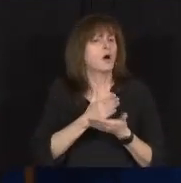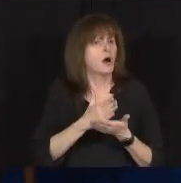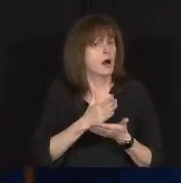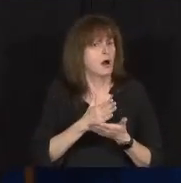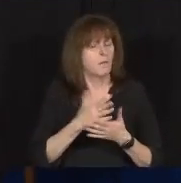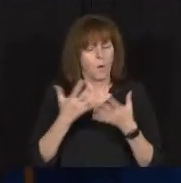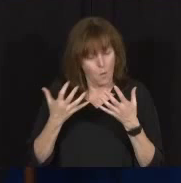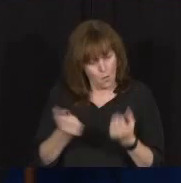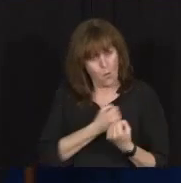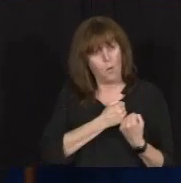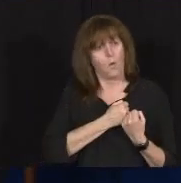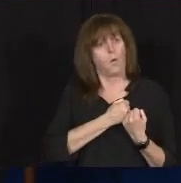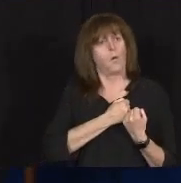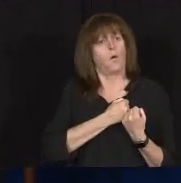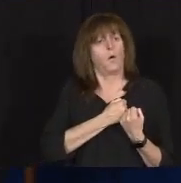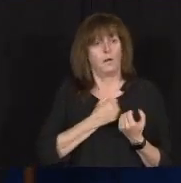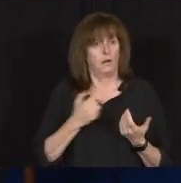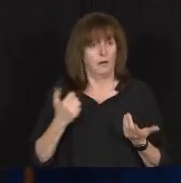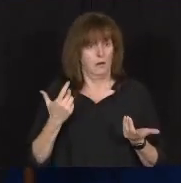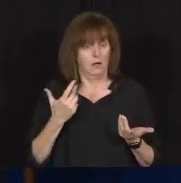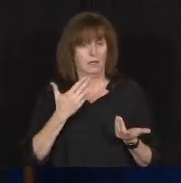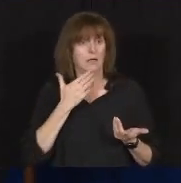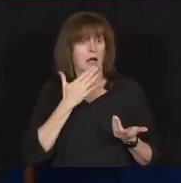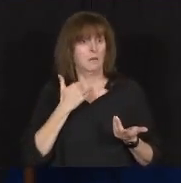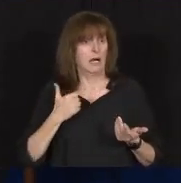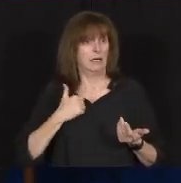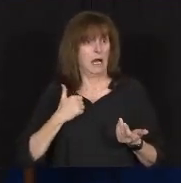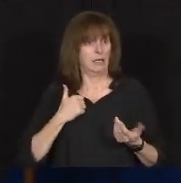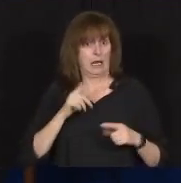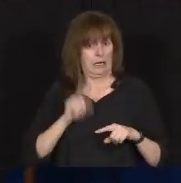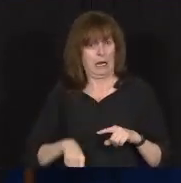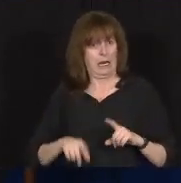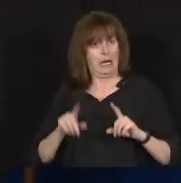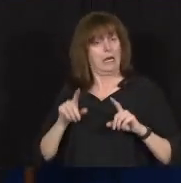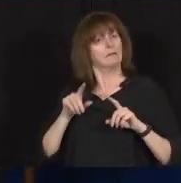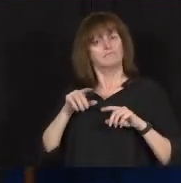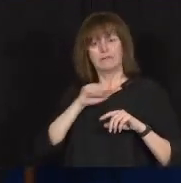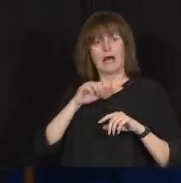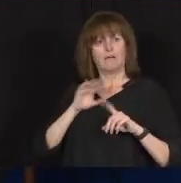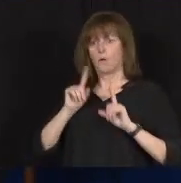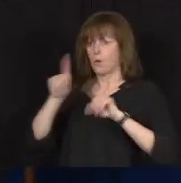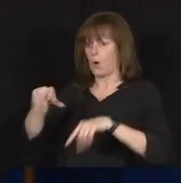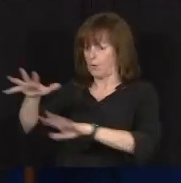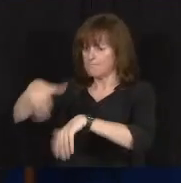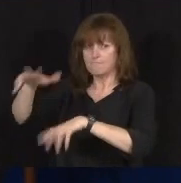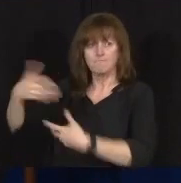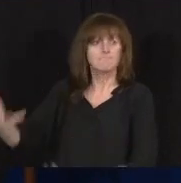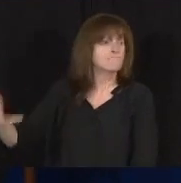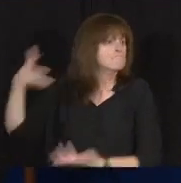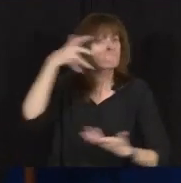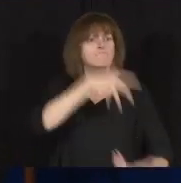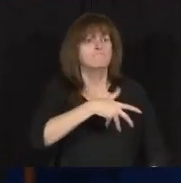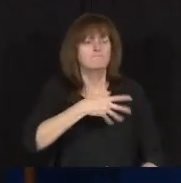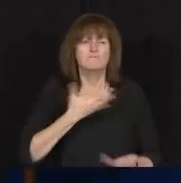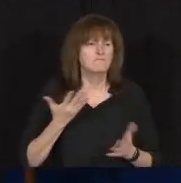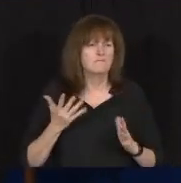they can't get to the box. I agree, do not litter. Don't litter at all, b ut don't litter face masks and gloves.